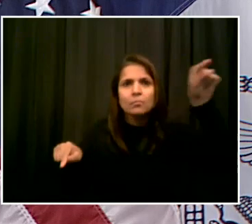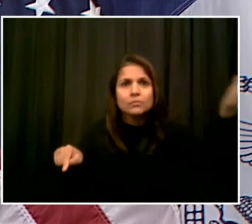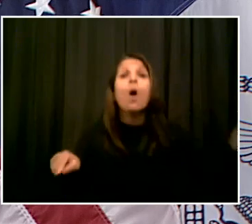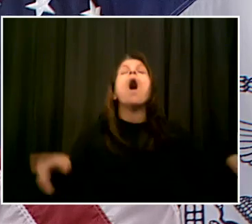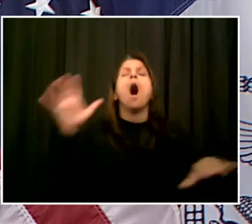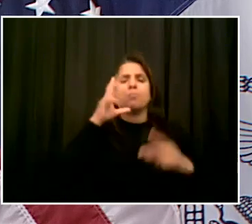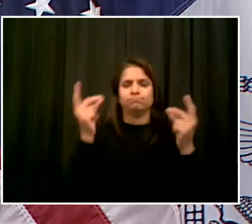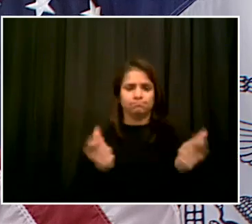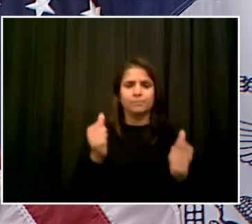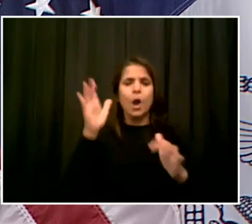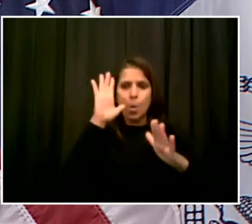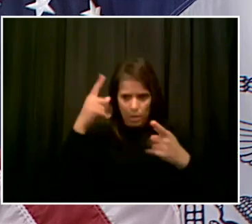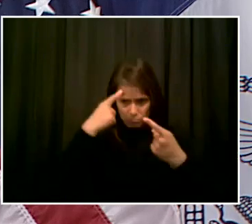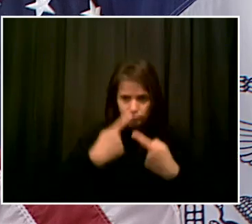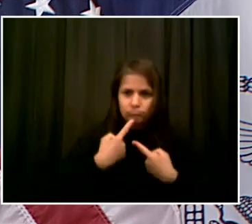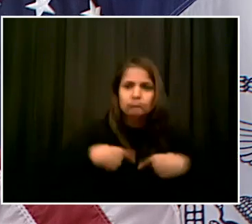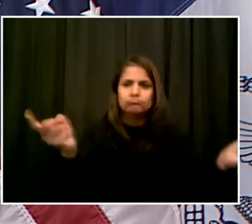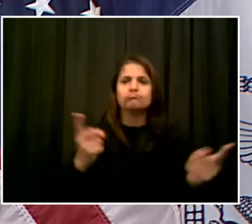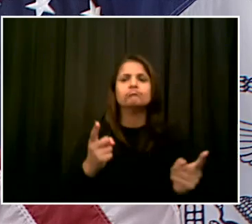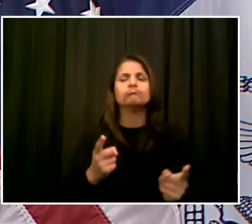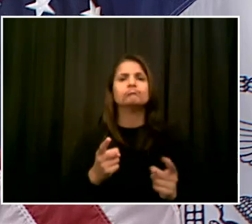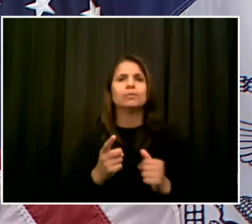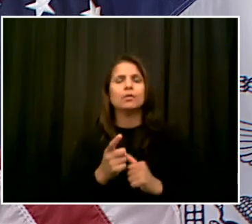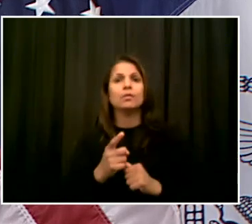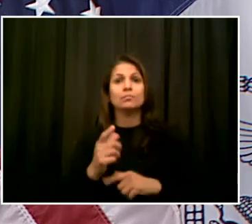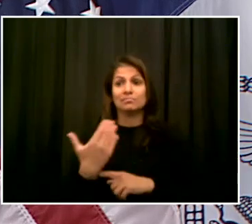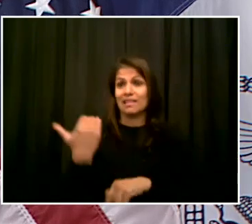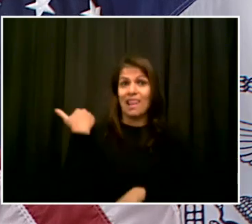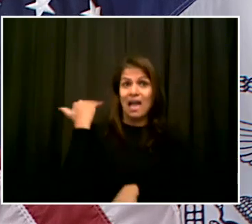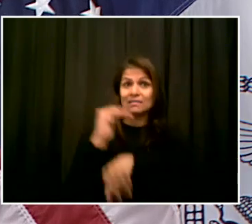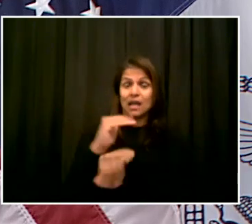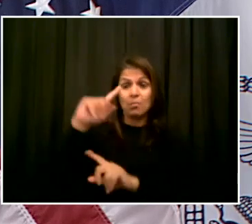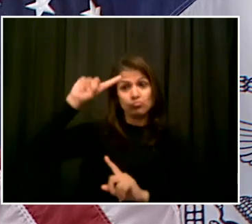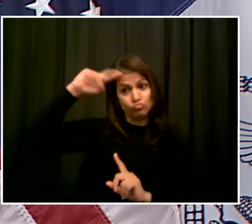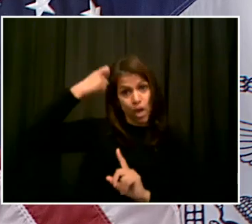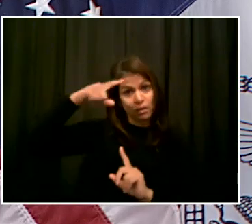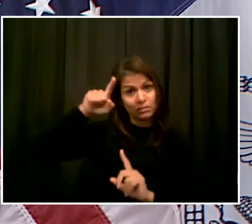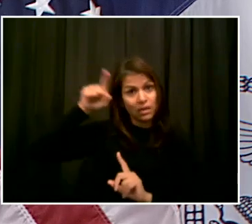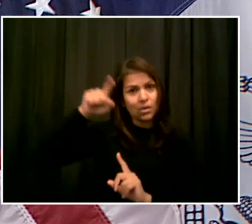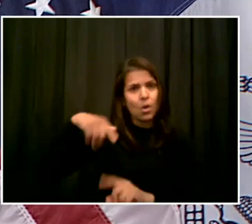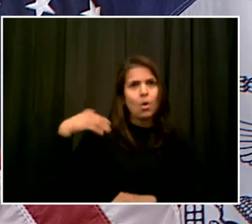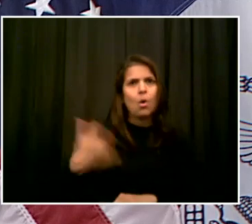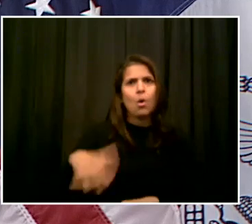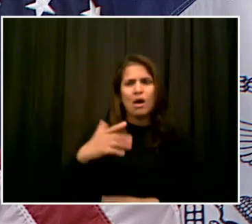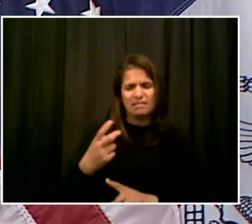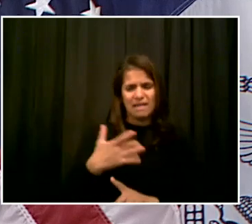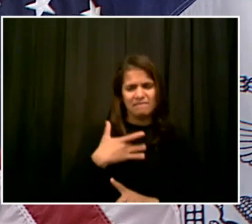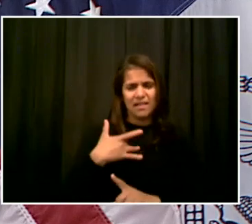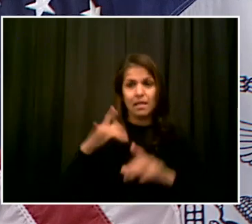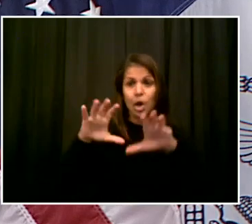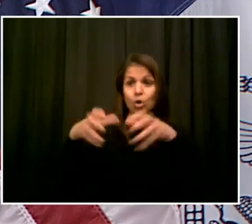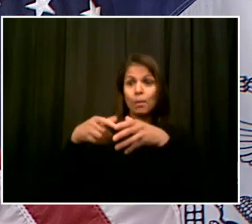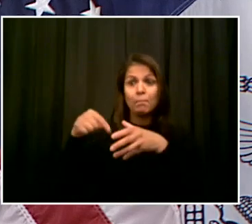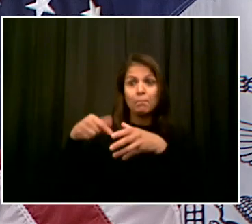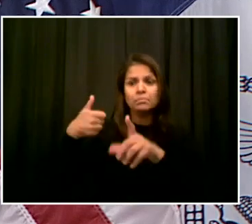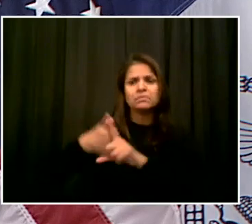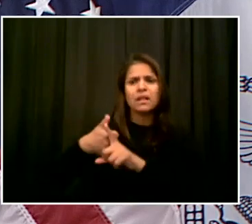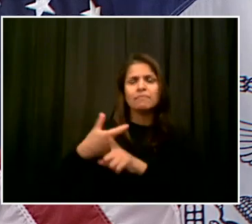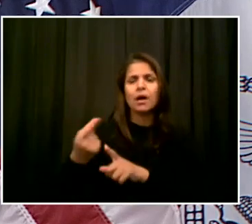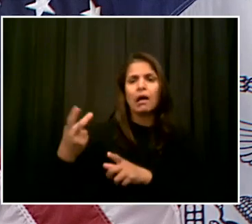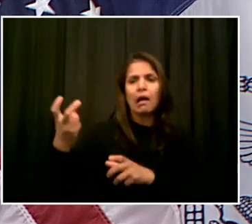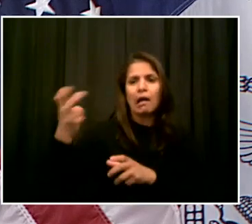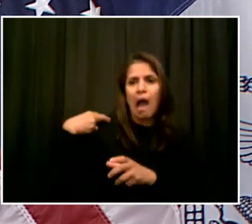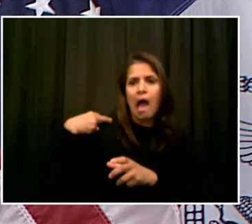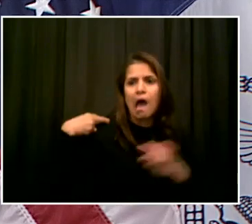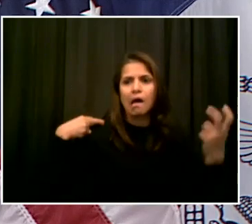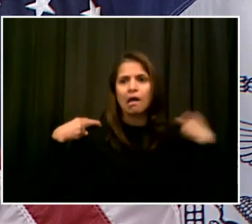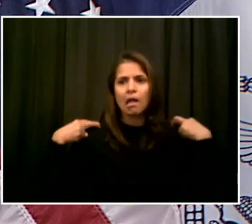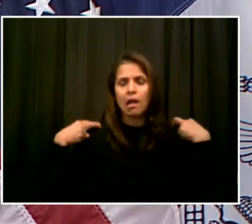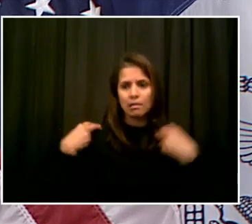THING THAT'S